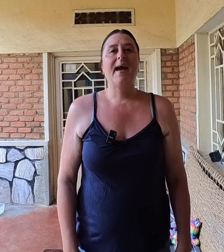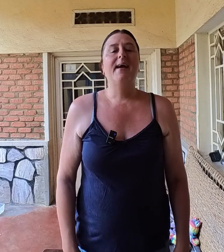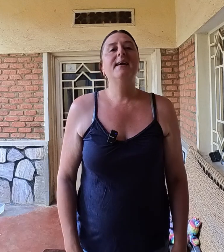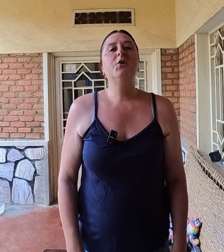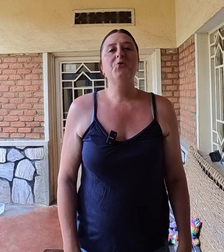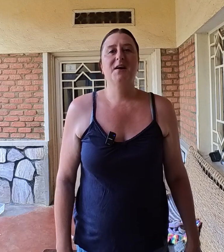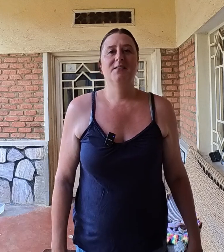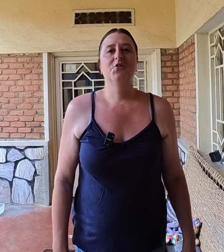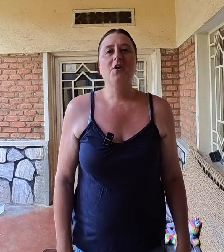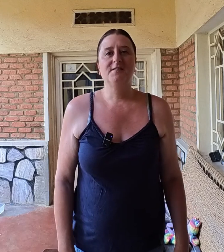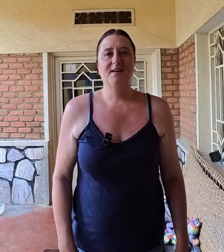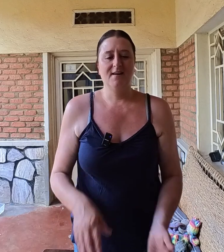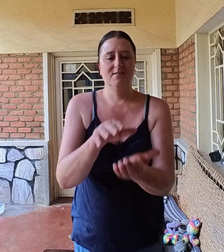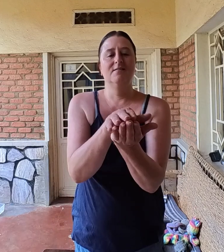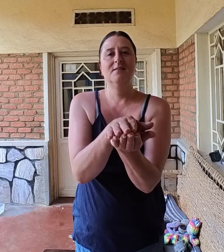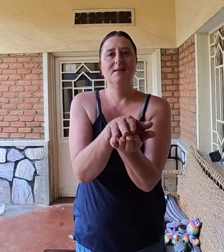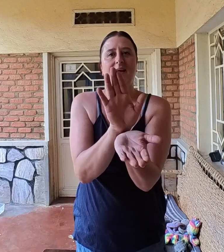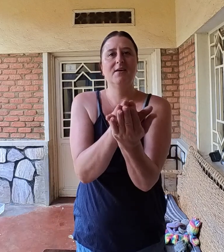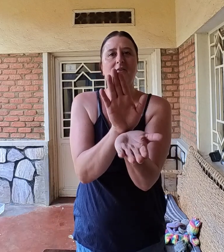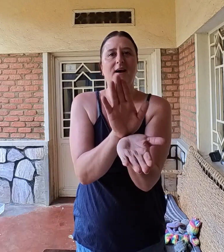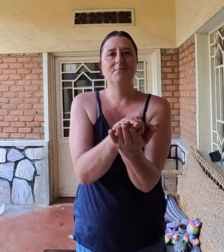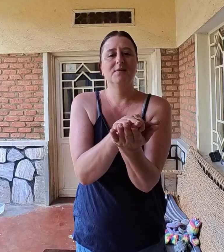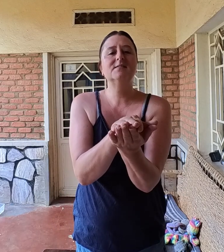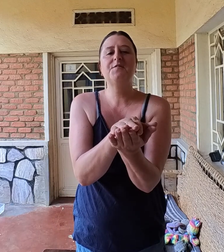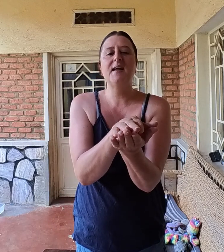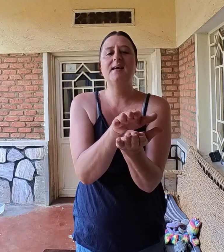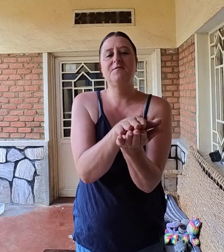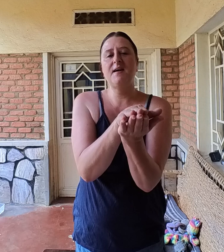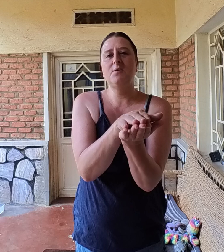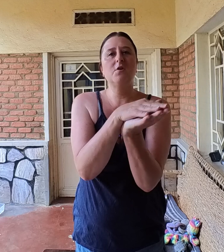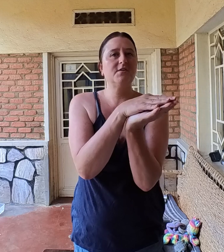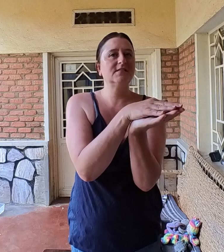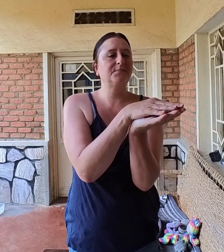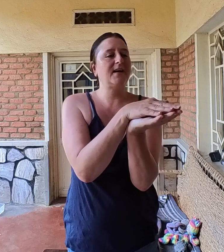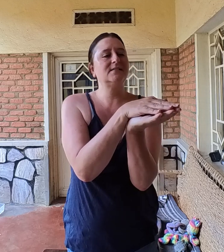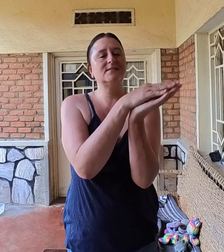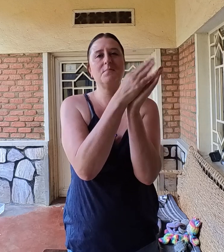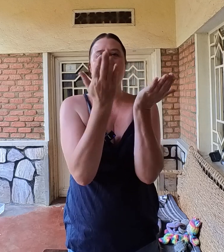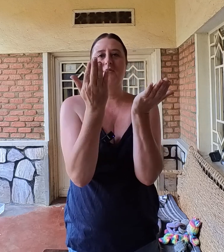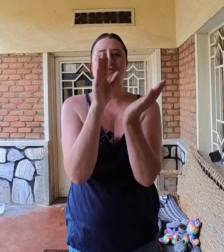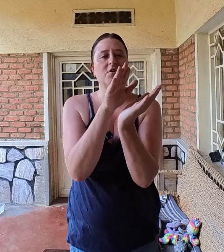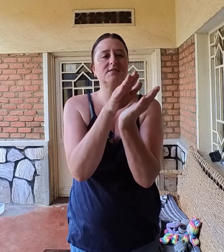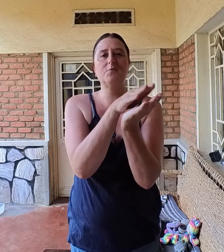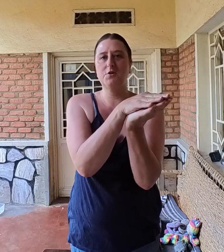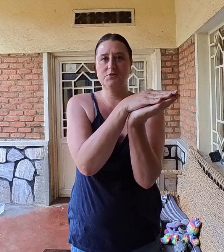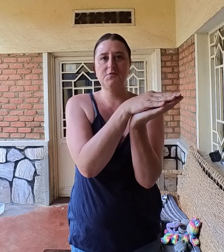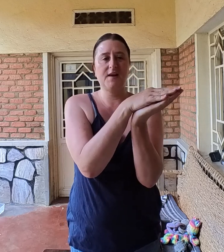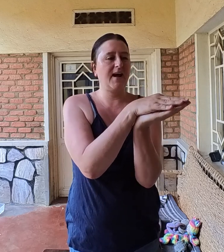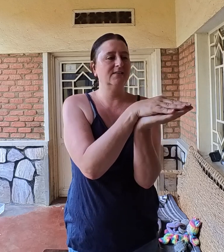Okay, ingona. Crocodile. Ingona. It's a fairly- what you'd expect. It's the mouth of the crocodile with your two flat